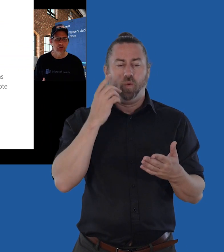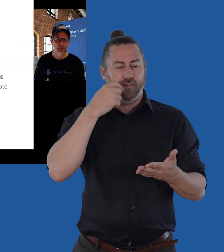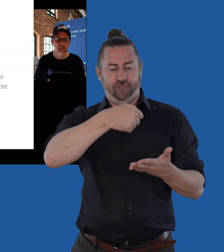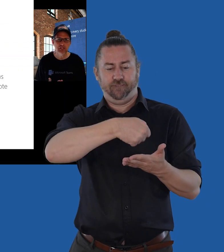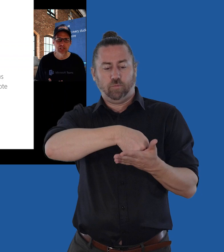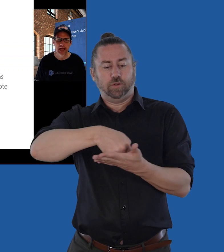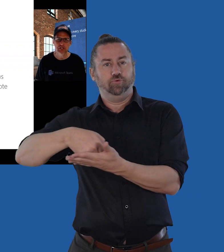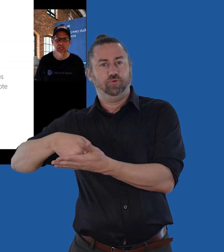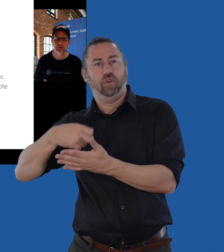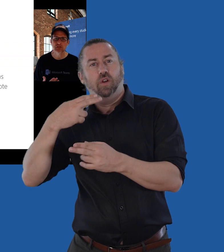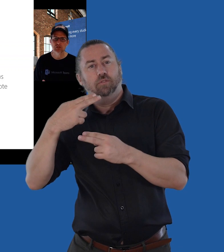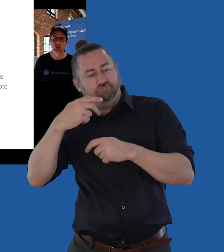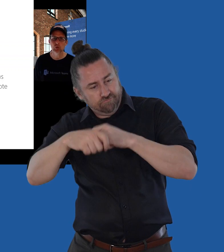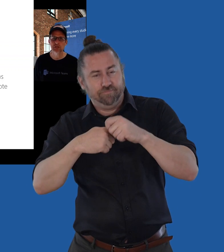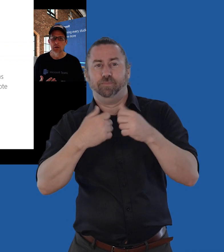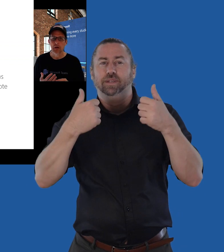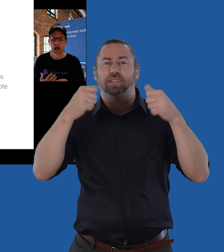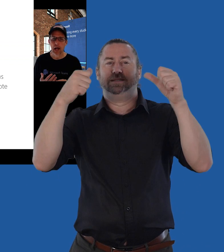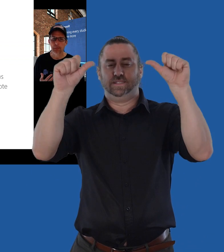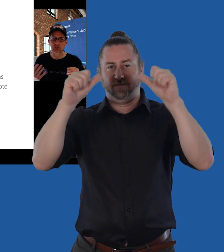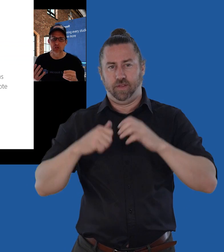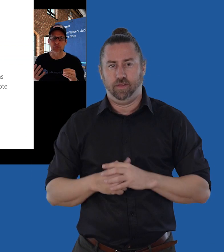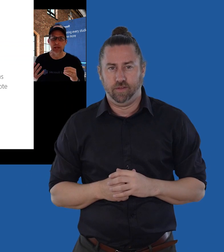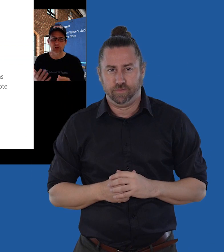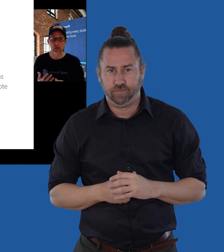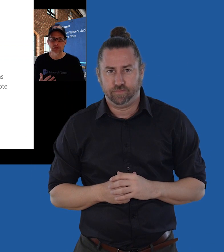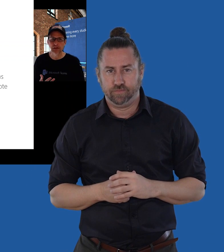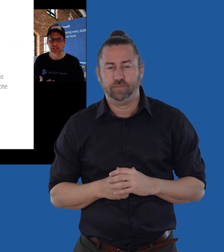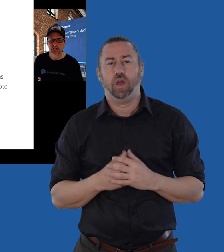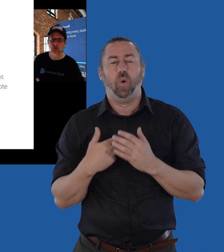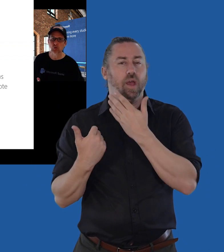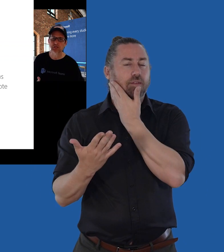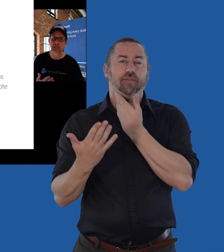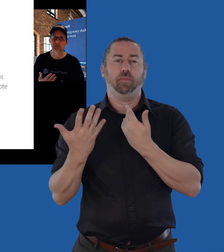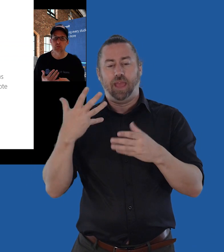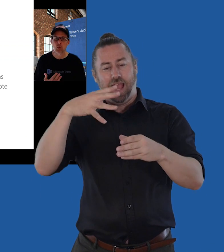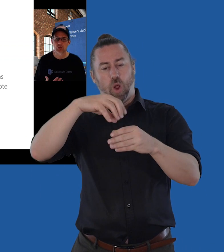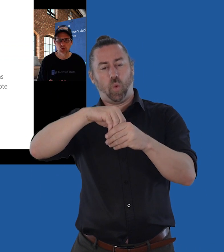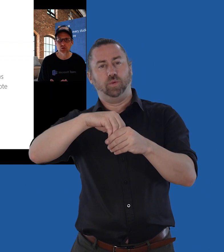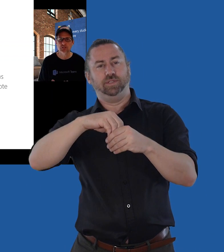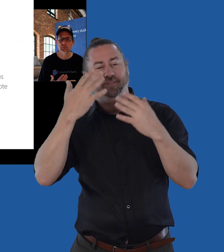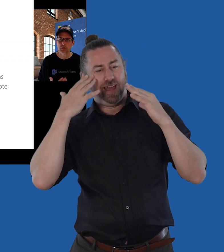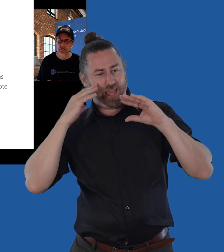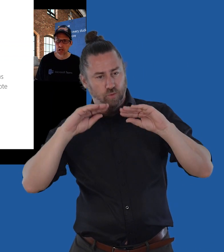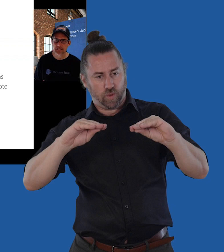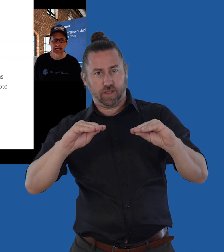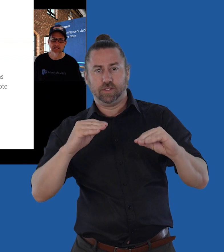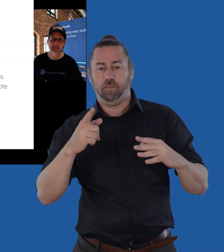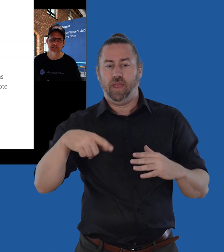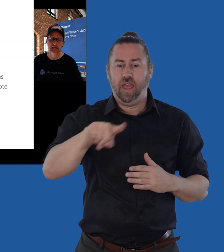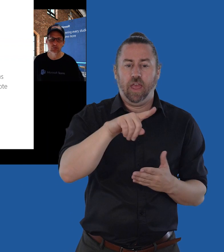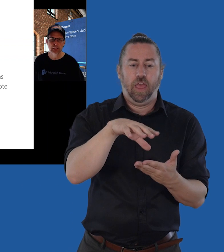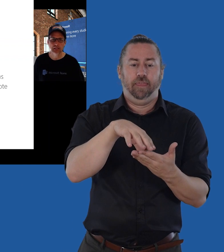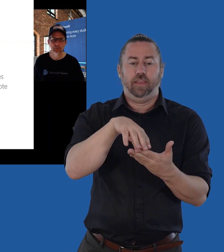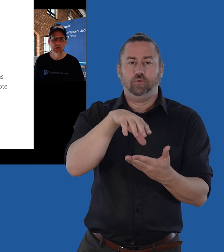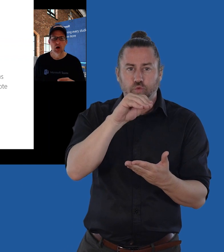Inclusive education gives tools, excuse me, inclusive education tools gives more students personalised access to their curriculum,